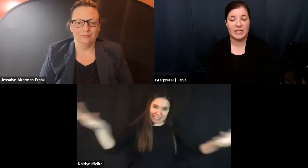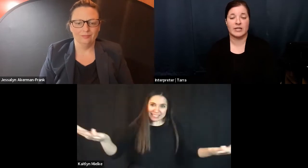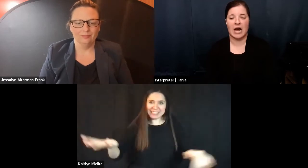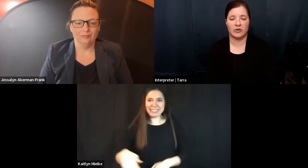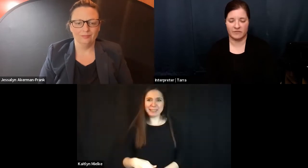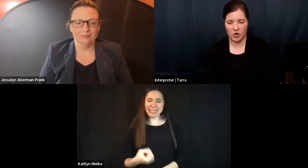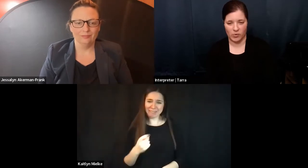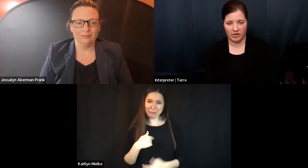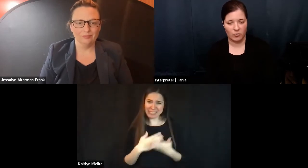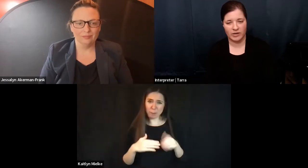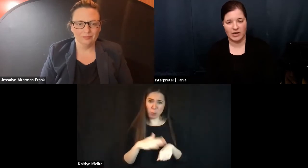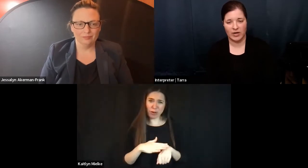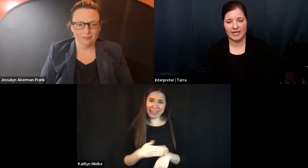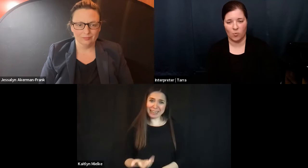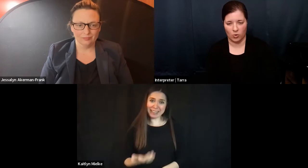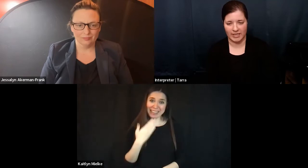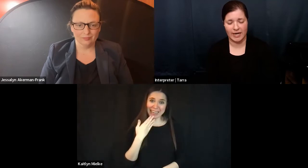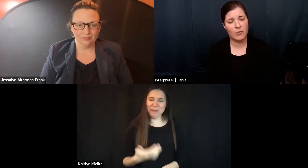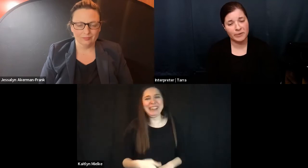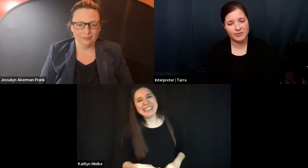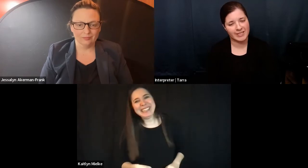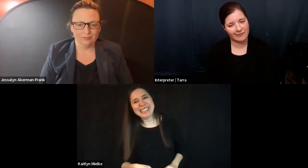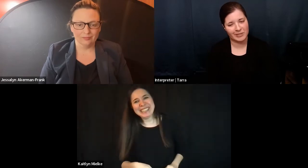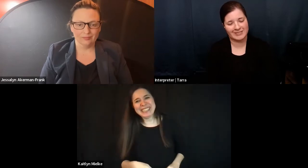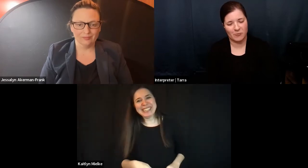I feel like that's what happens in my life.